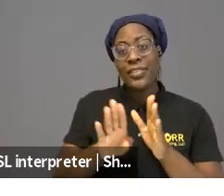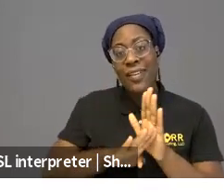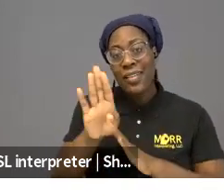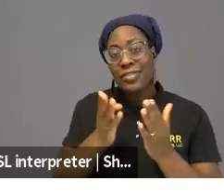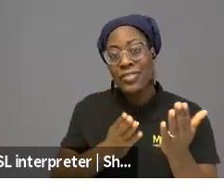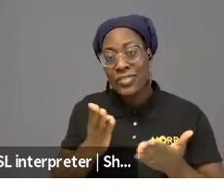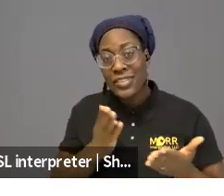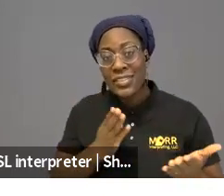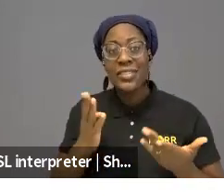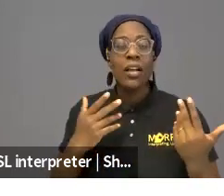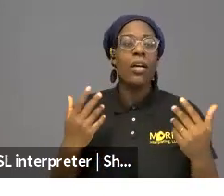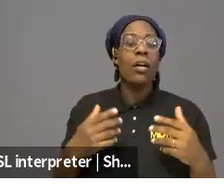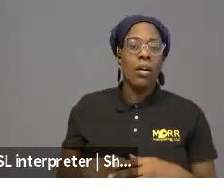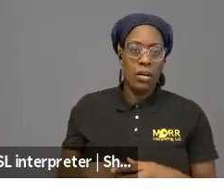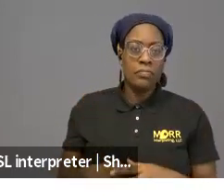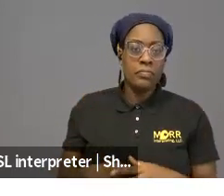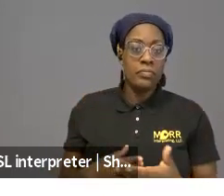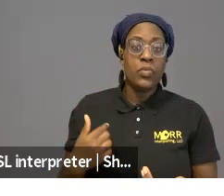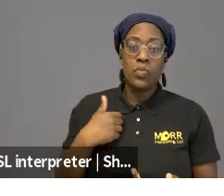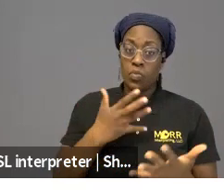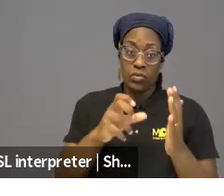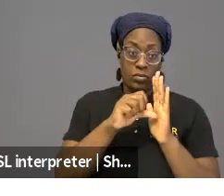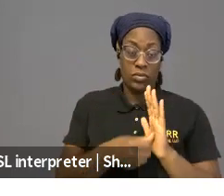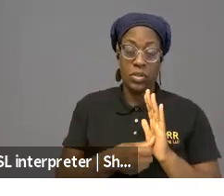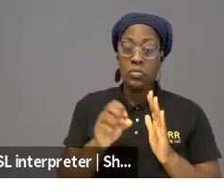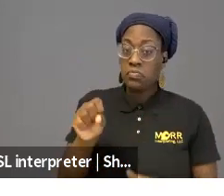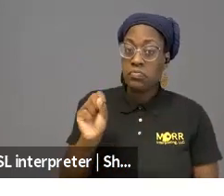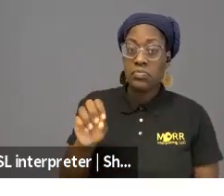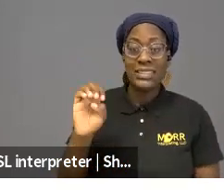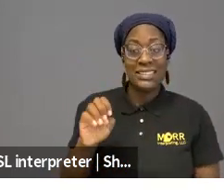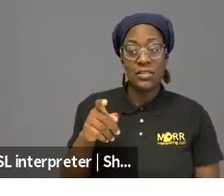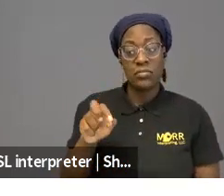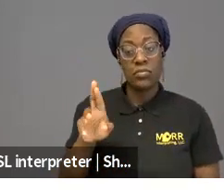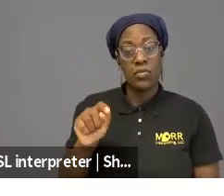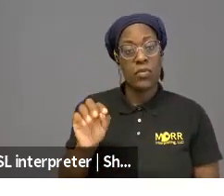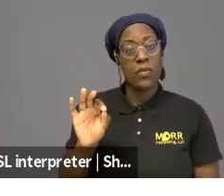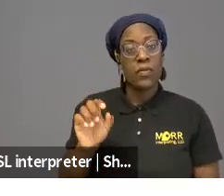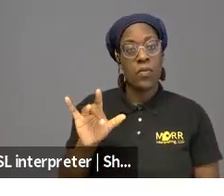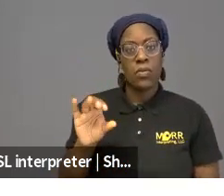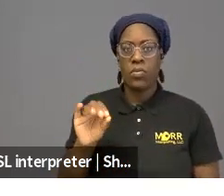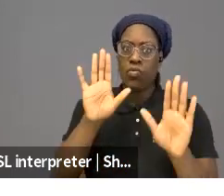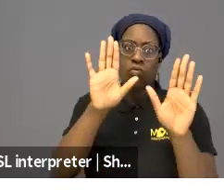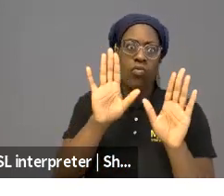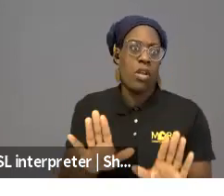though ePortfolios are a great tool for job searches and that kind of thing, it's really